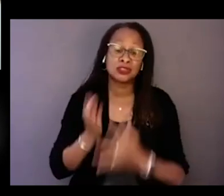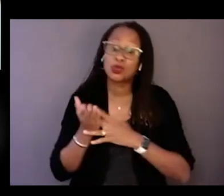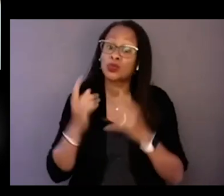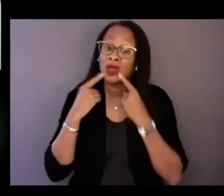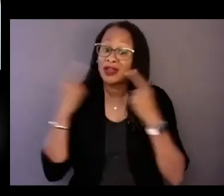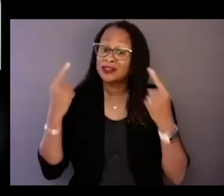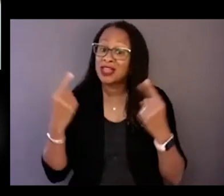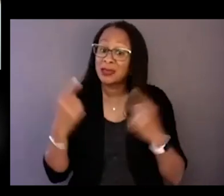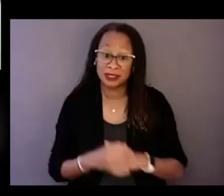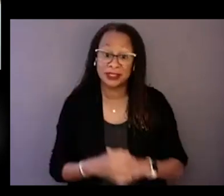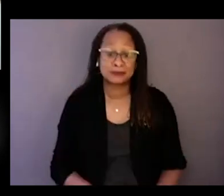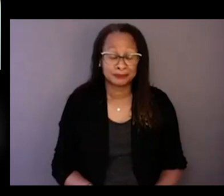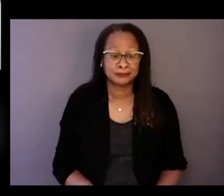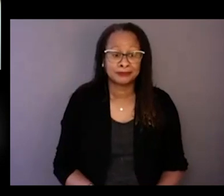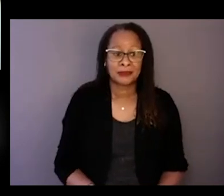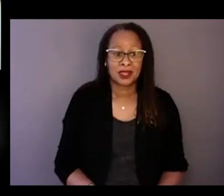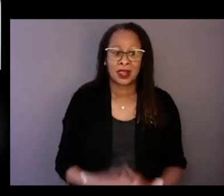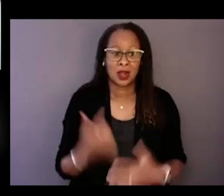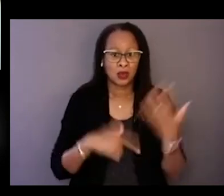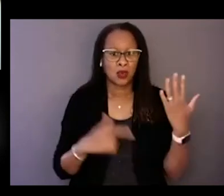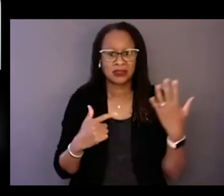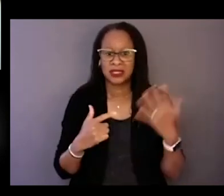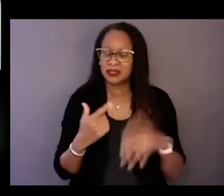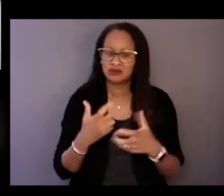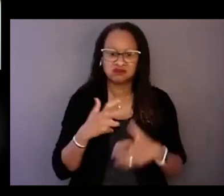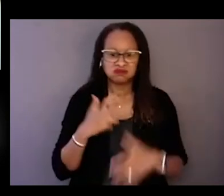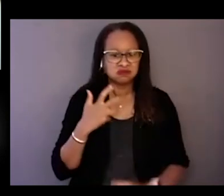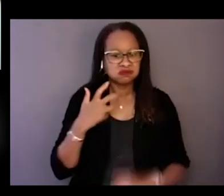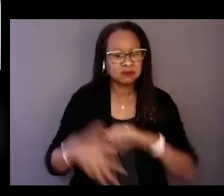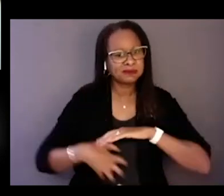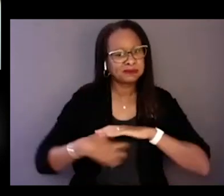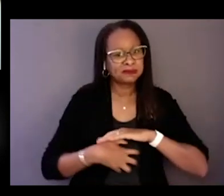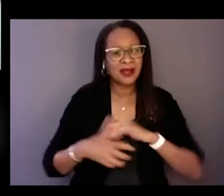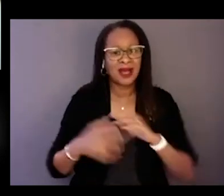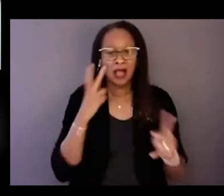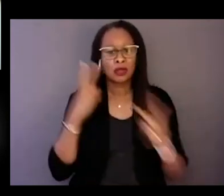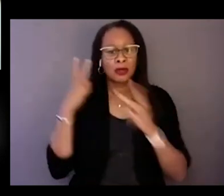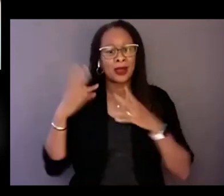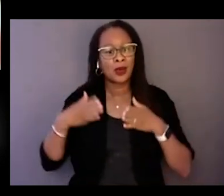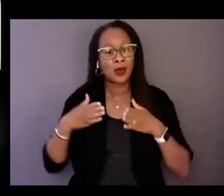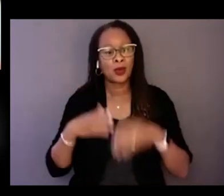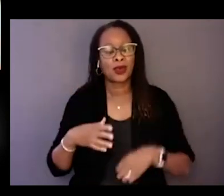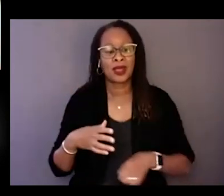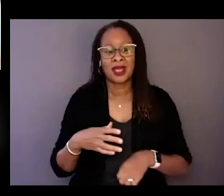One thing that is so infuriating in your movie is looking back at the way in which, not just tabloid culture,